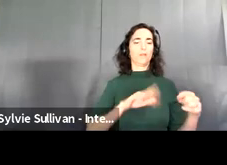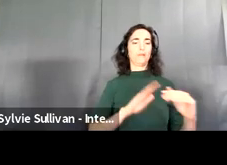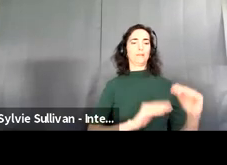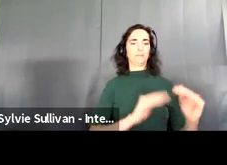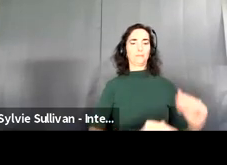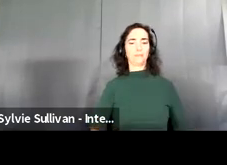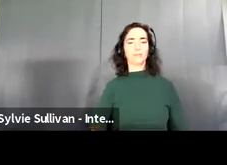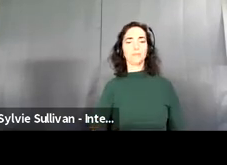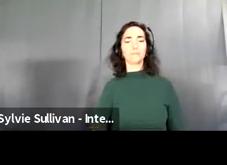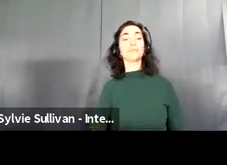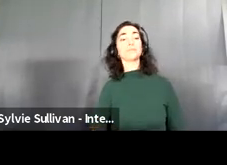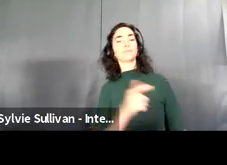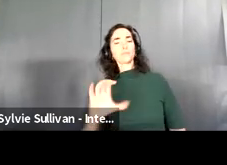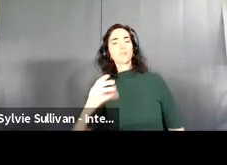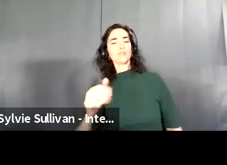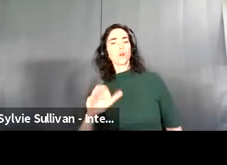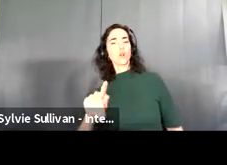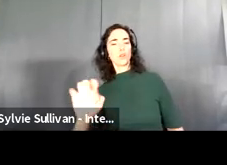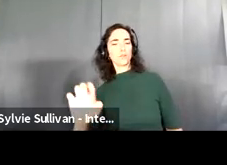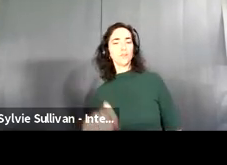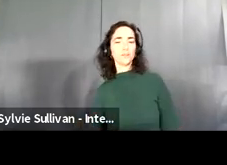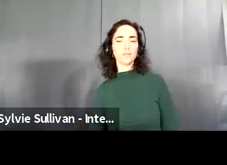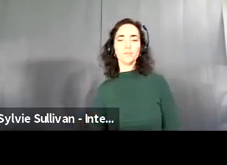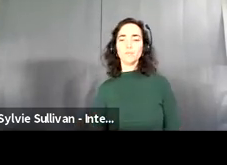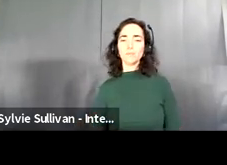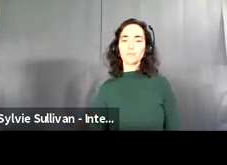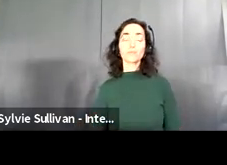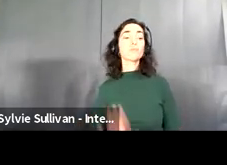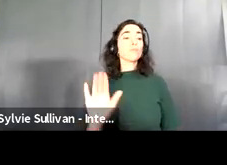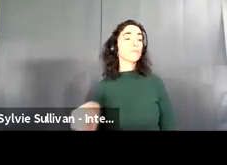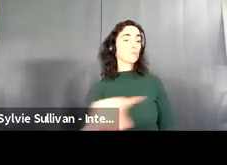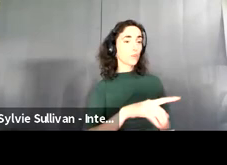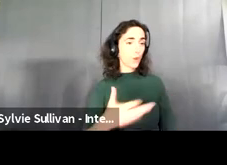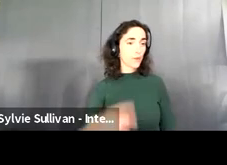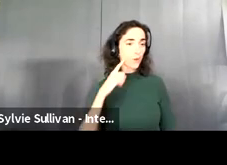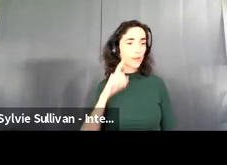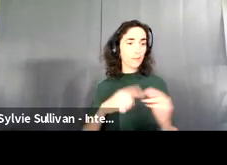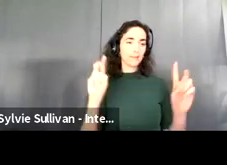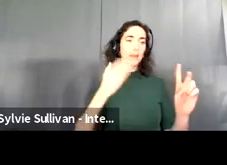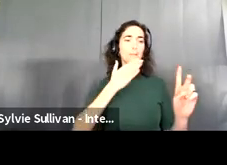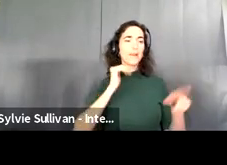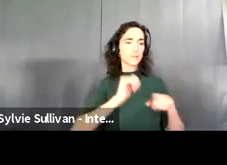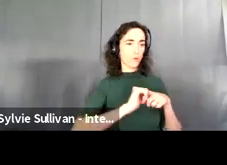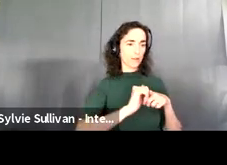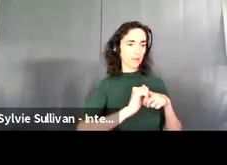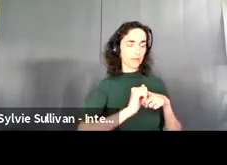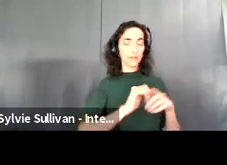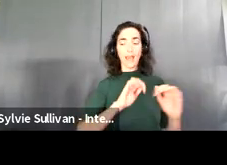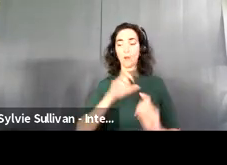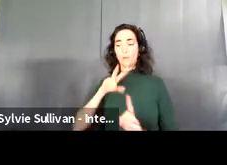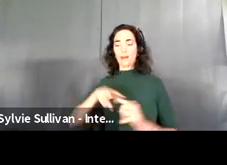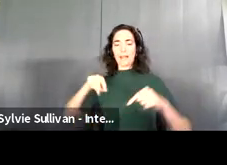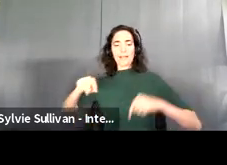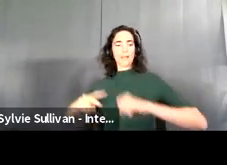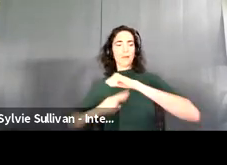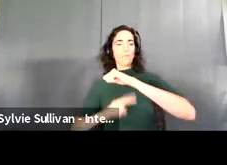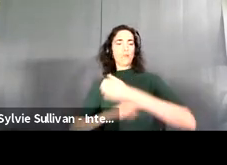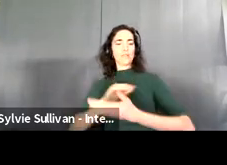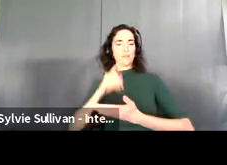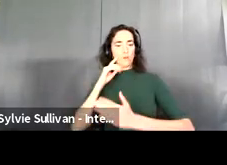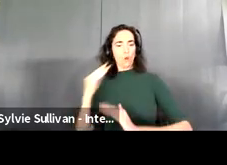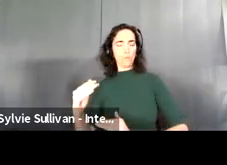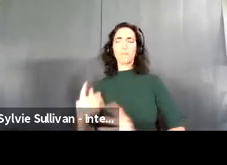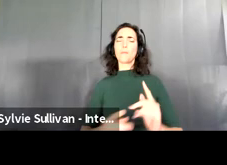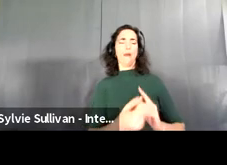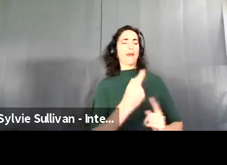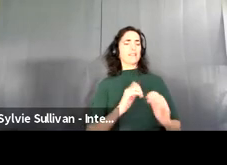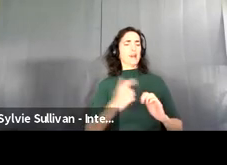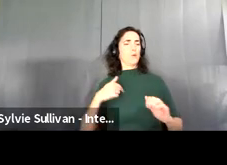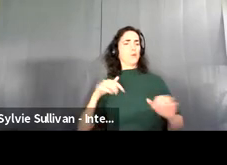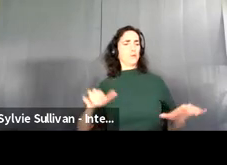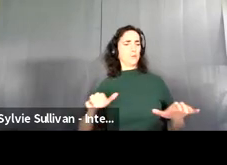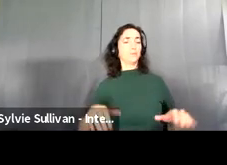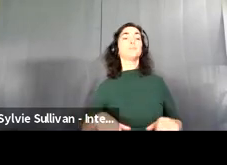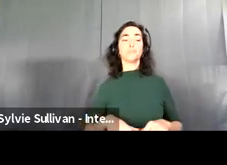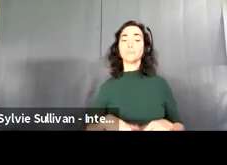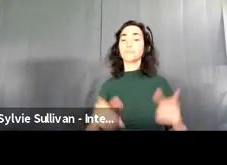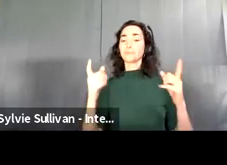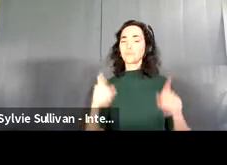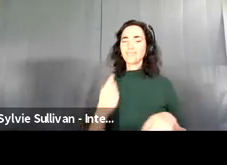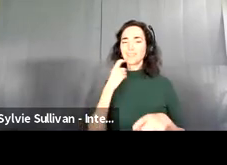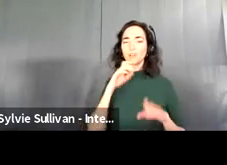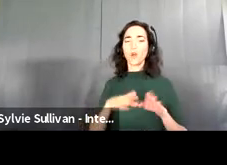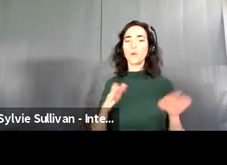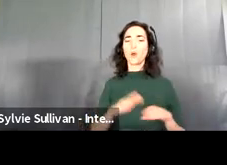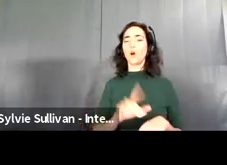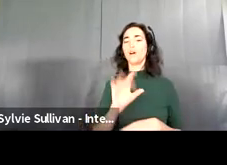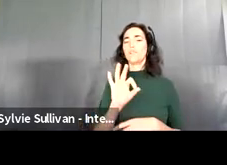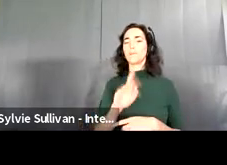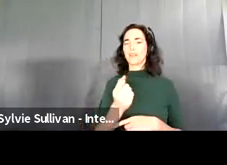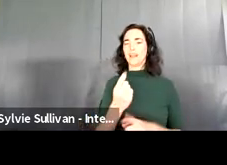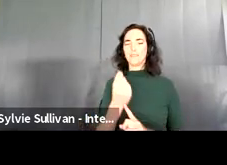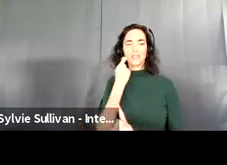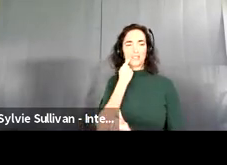So, you've kind of heard about how the best practices work and then how those best practices work here at the Bruce dinner for hope and a lot of people want to know how are we doing, and so we opened on February, the 11th of this year and so far we've